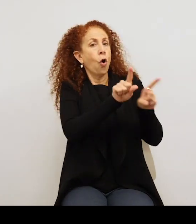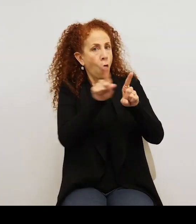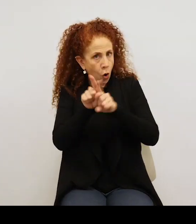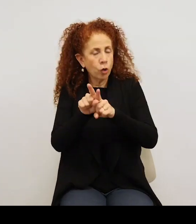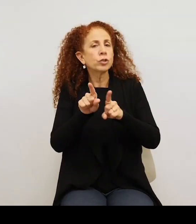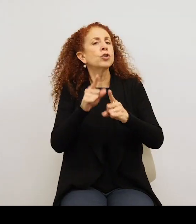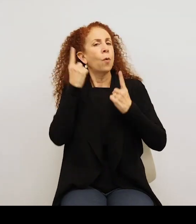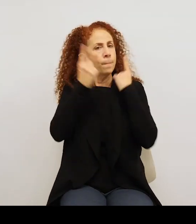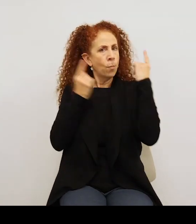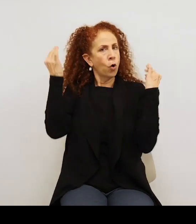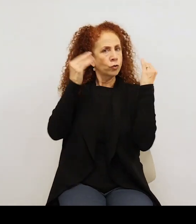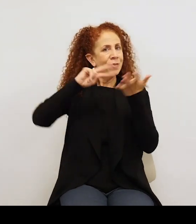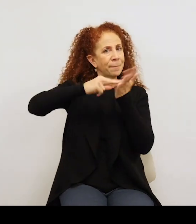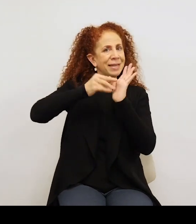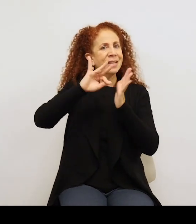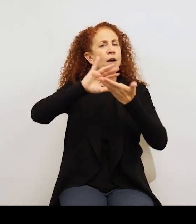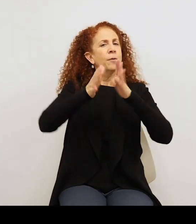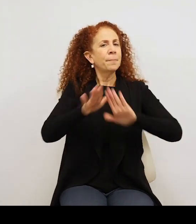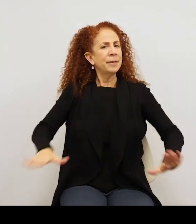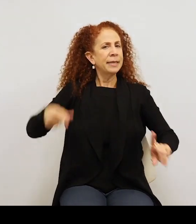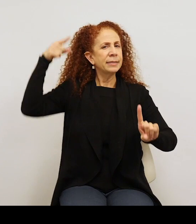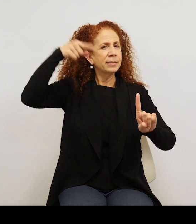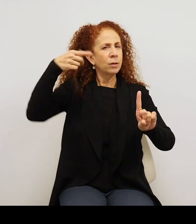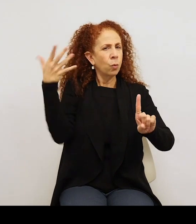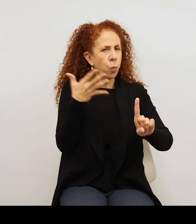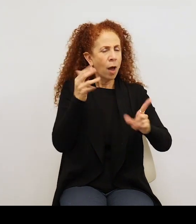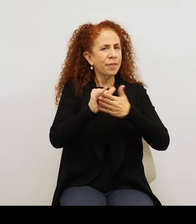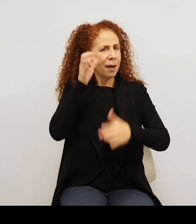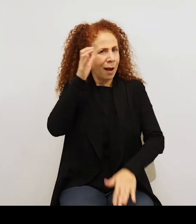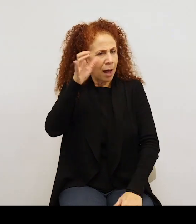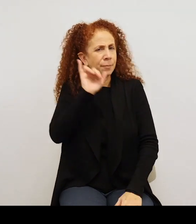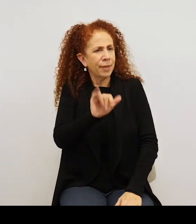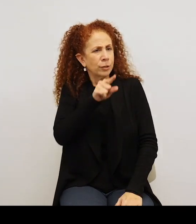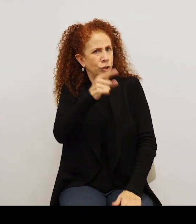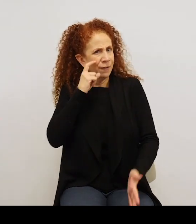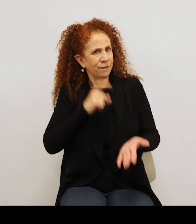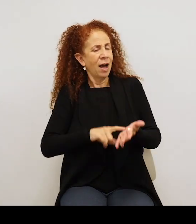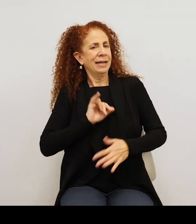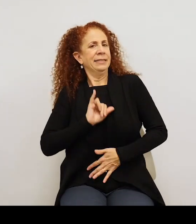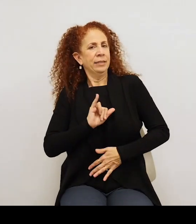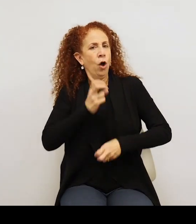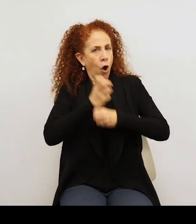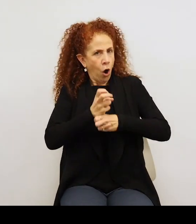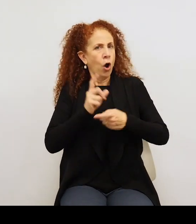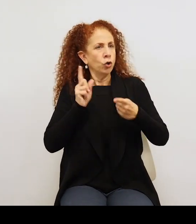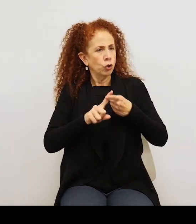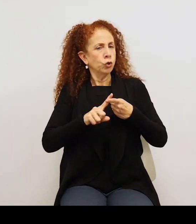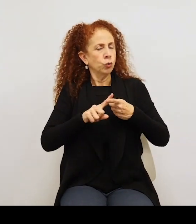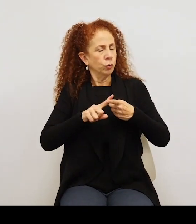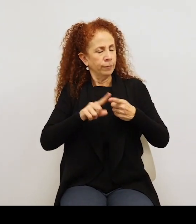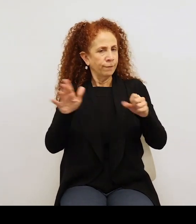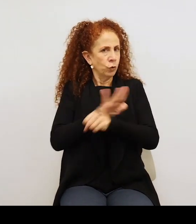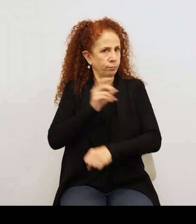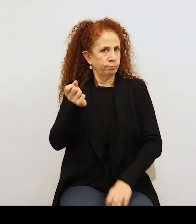mulls over the meaning of peace, a concept that she finds to be hard to grasp.